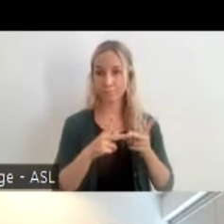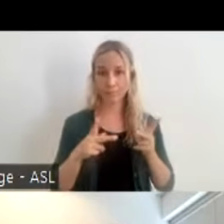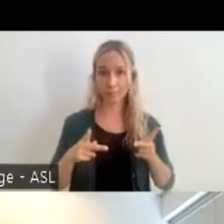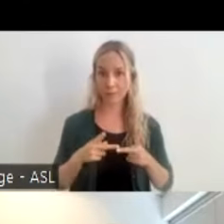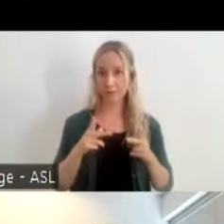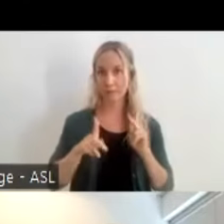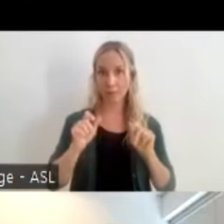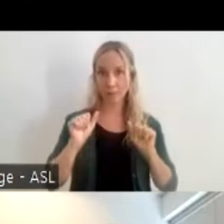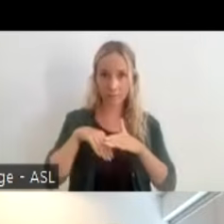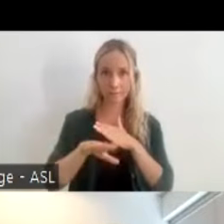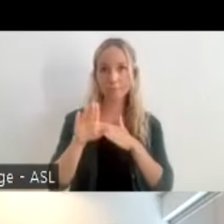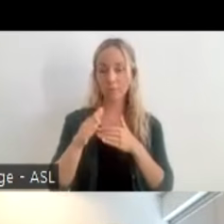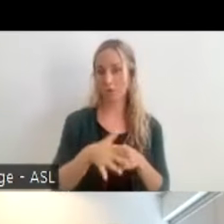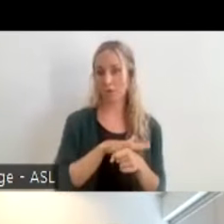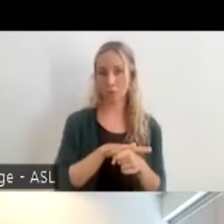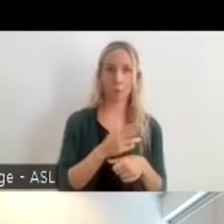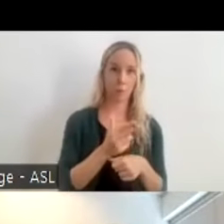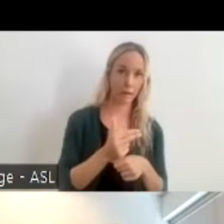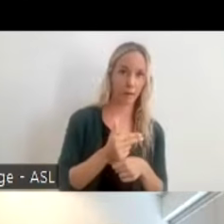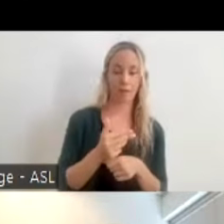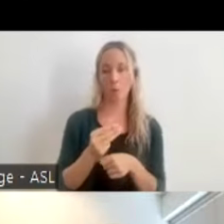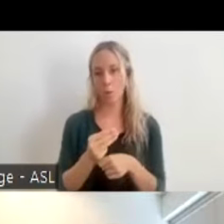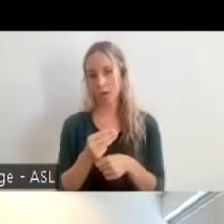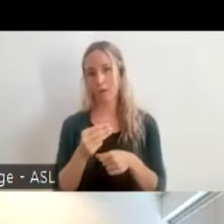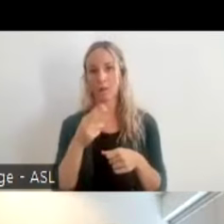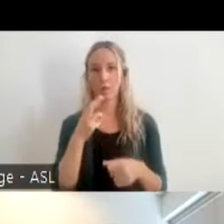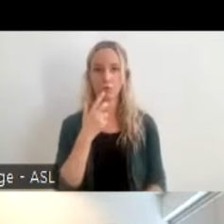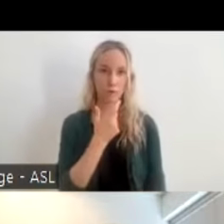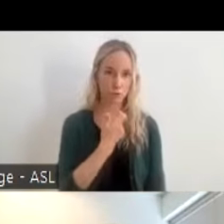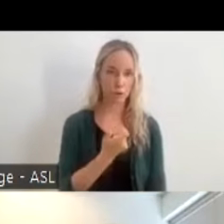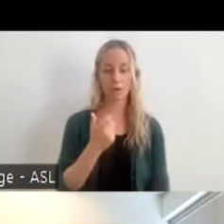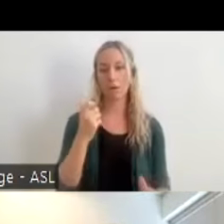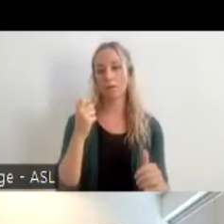number of complaints here,